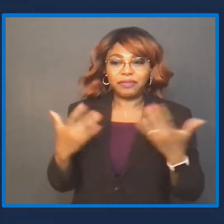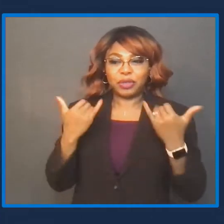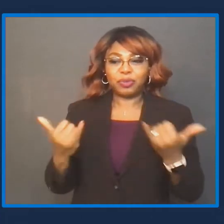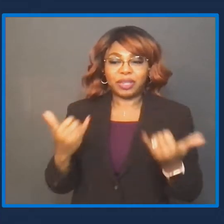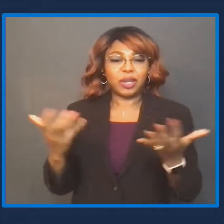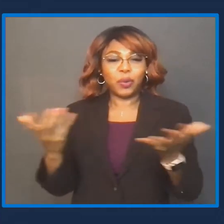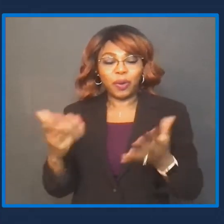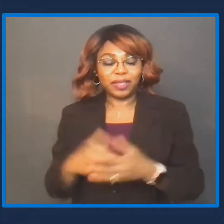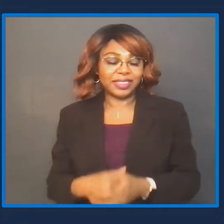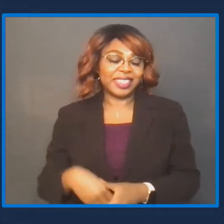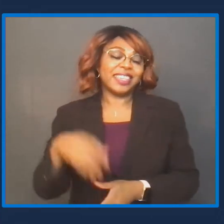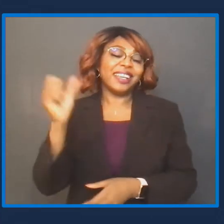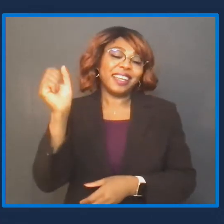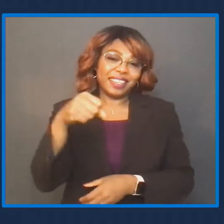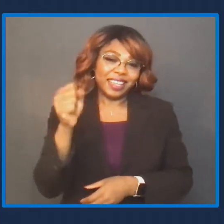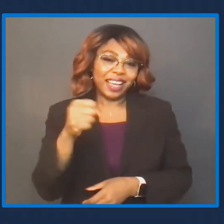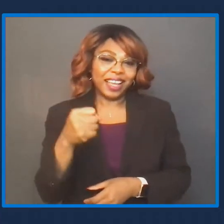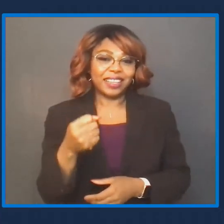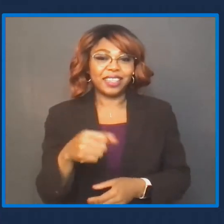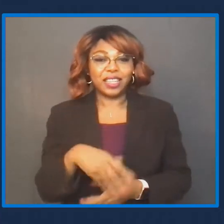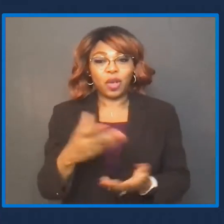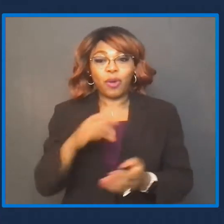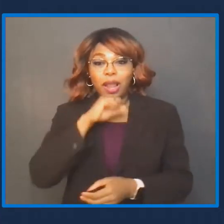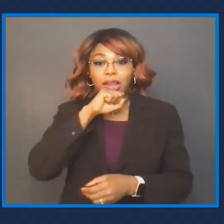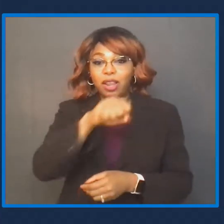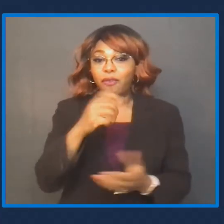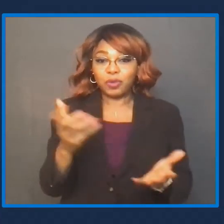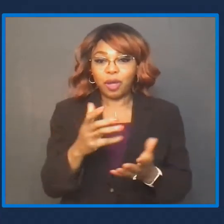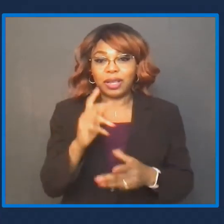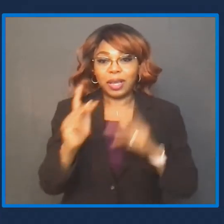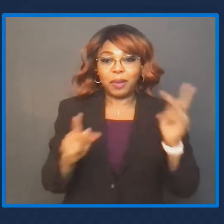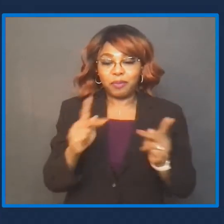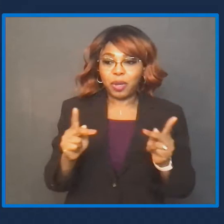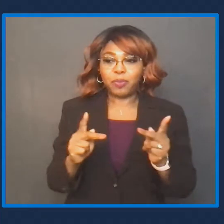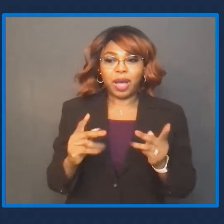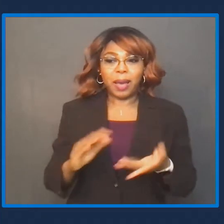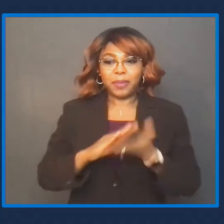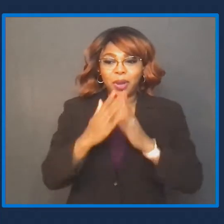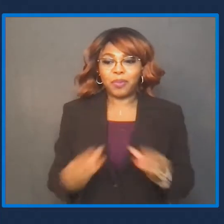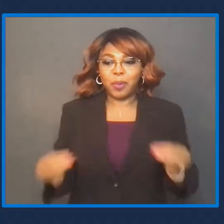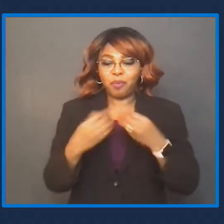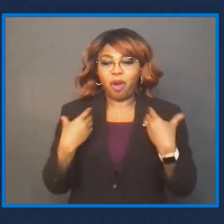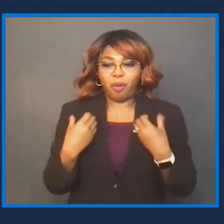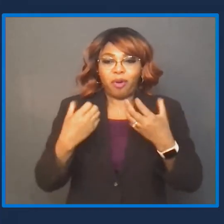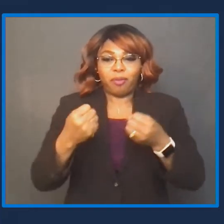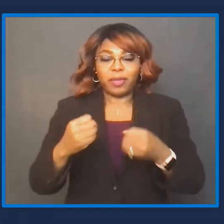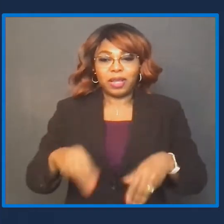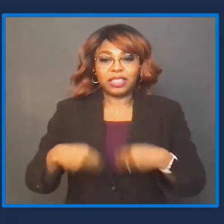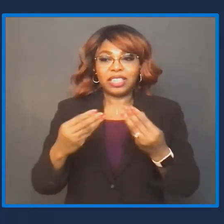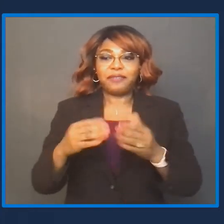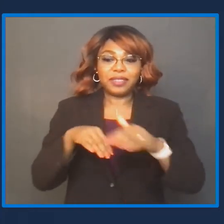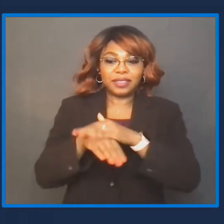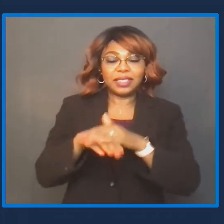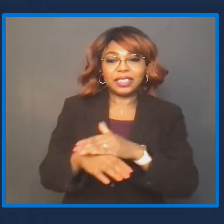Yeah, so what I love about this is that people are getting braver on delivering accessible events. Everybody's gone digital now.